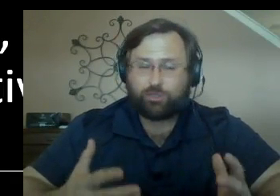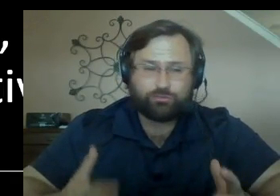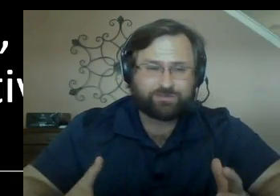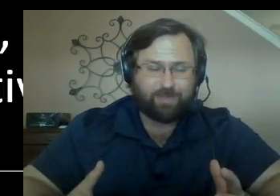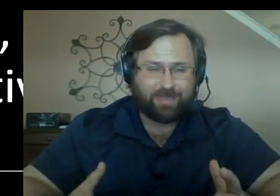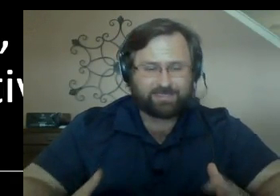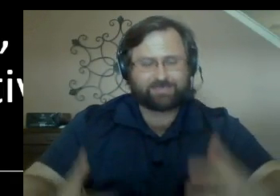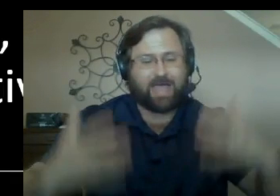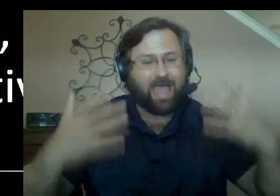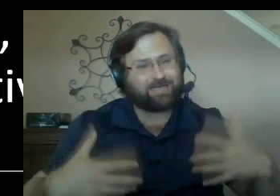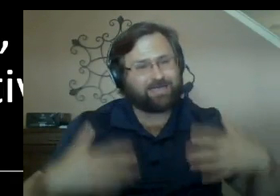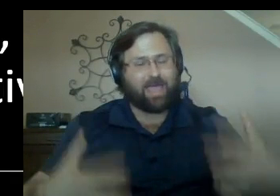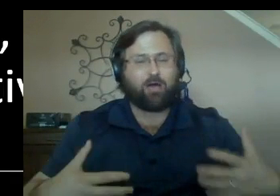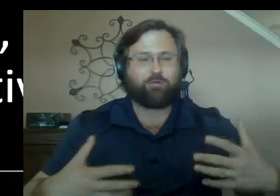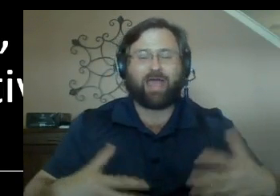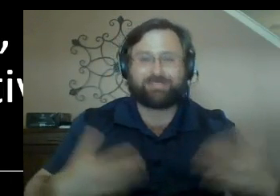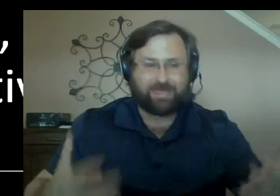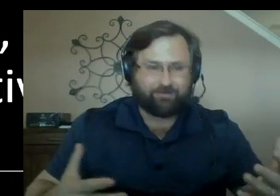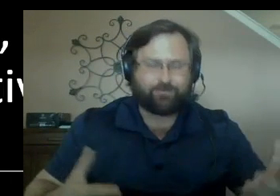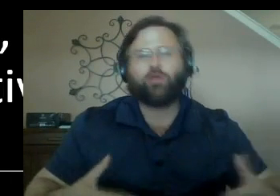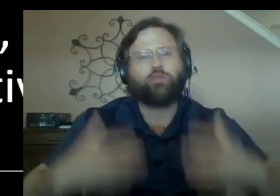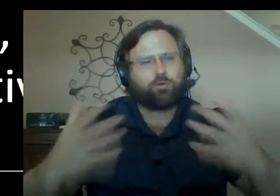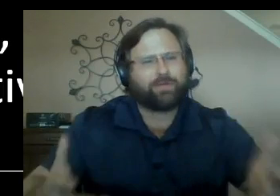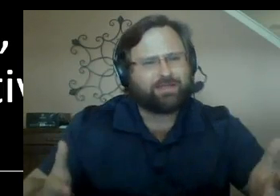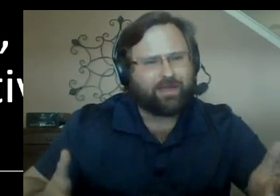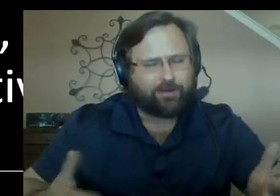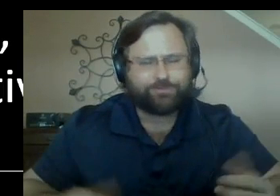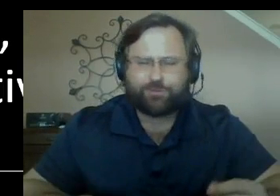the use of space it's acting out as if you were really there